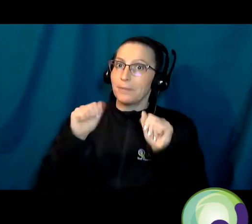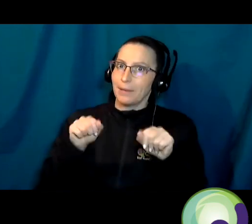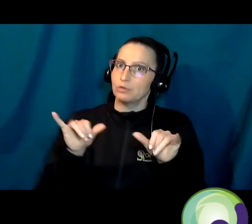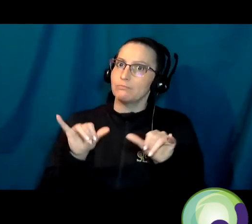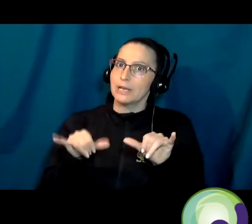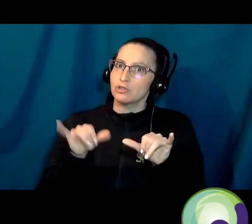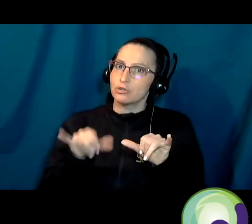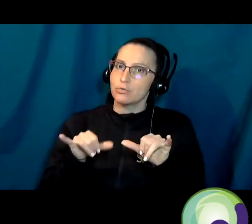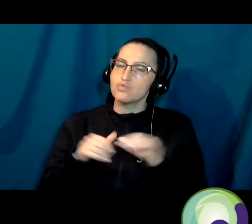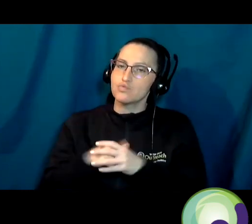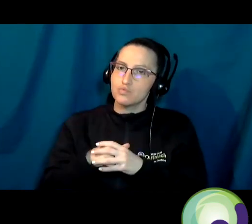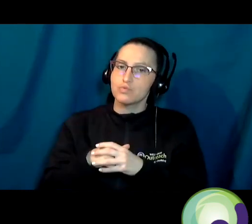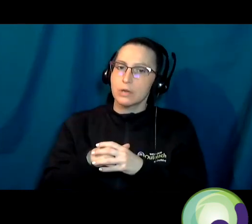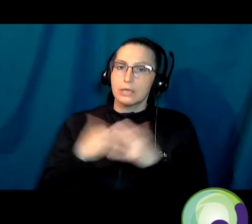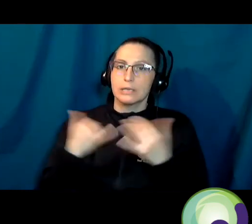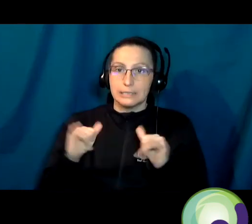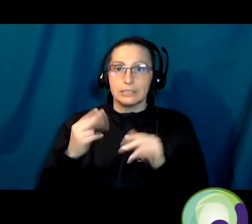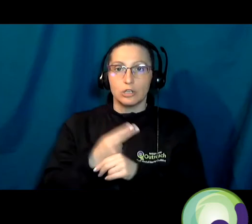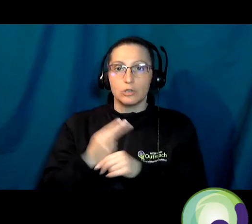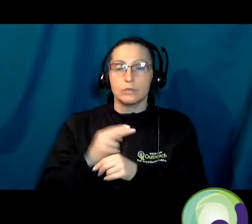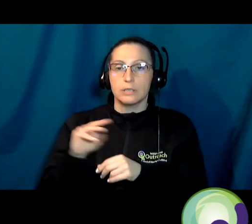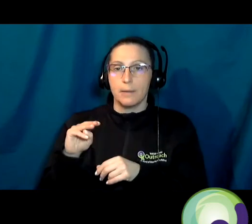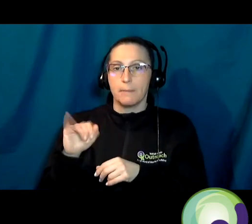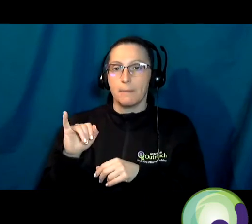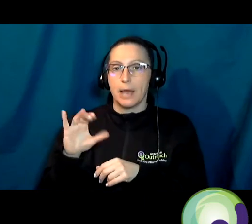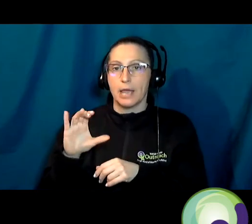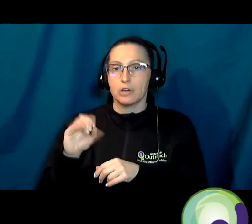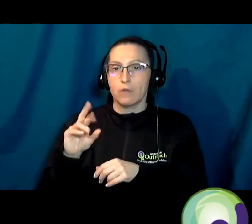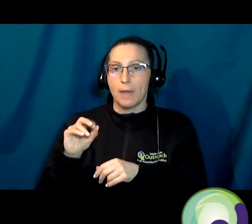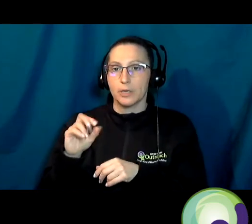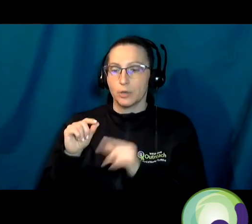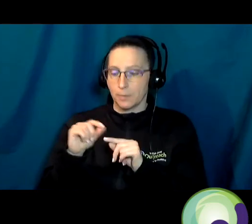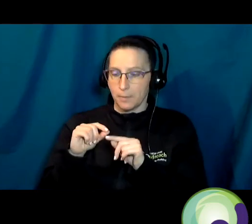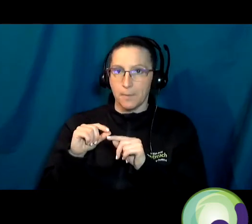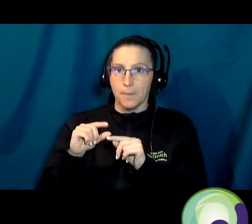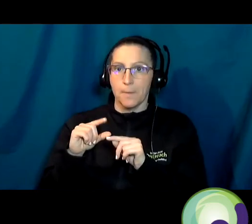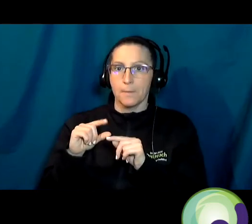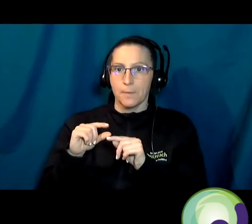We still use micrometers to measure certain things at an advanced level. Inspector Packer